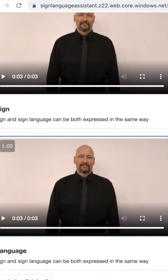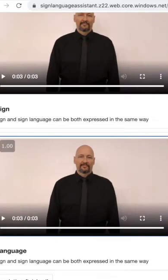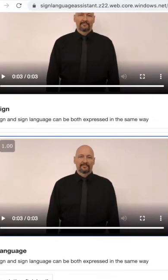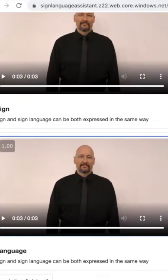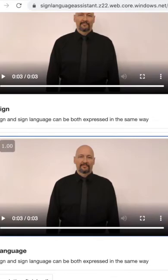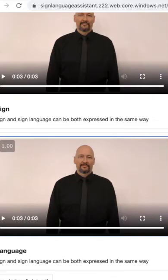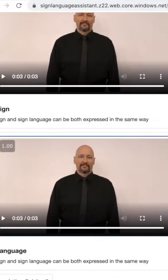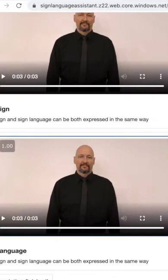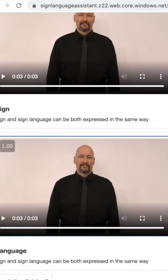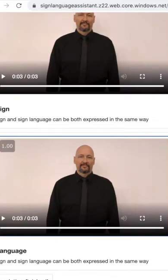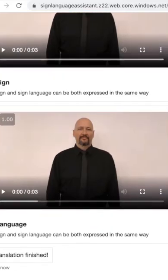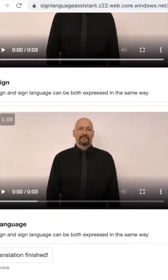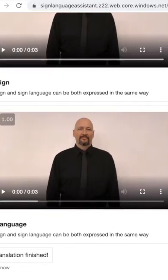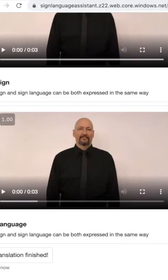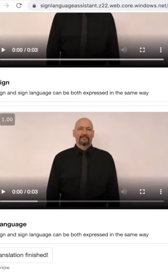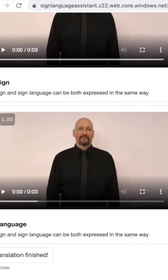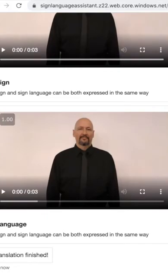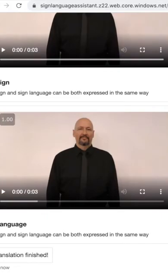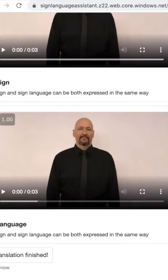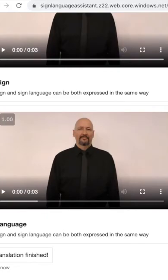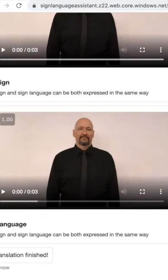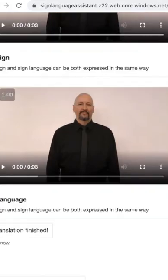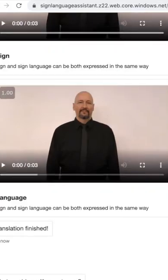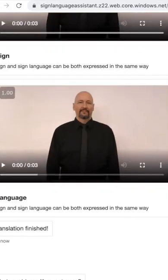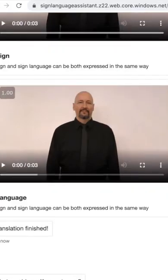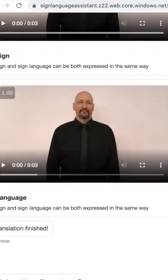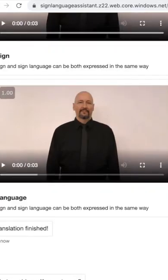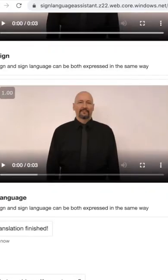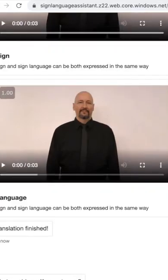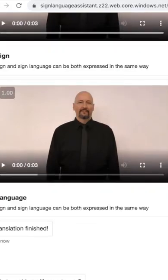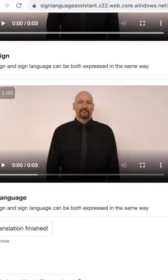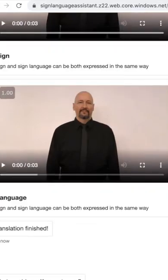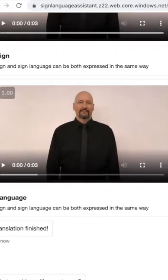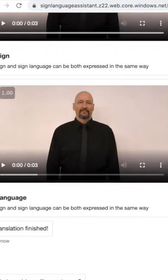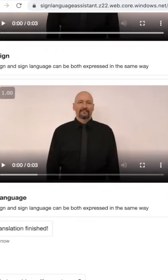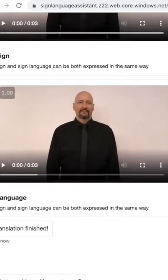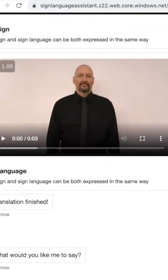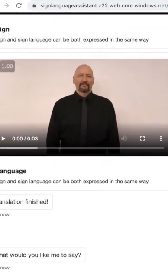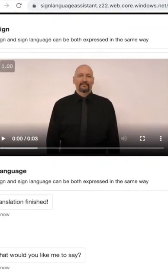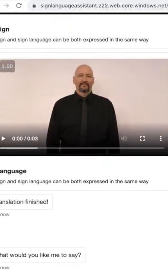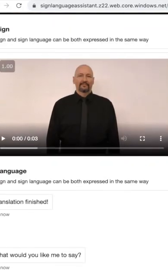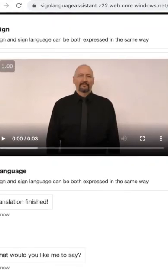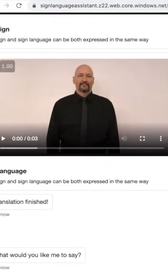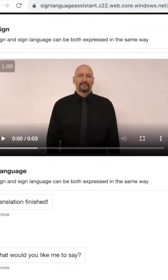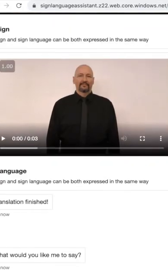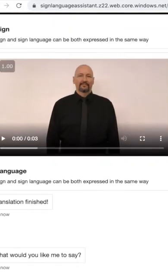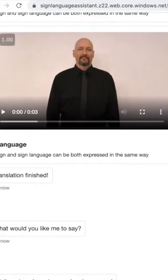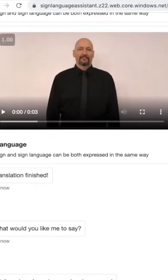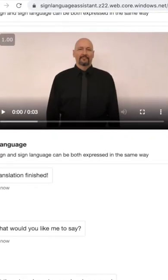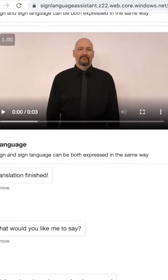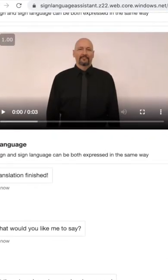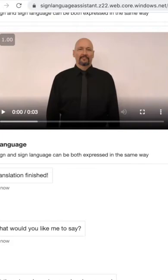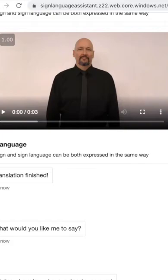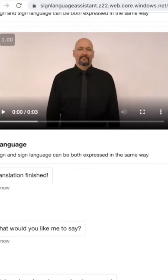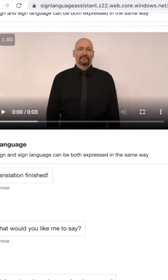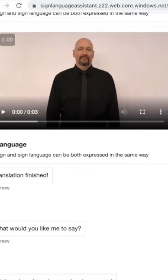Let me show you how it works: I type in speech and it asks me what do I want to say. I type in do you know sign language. Now it asks me to hit the microphone and make a sound.